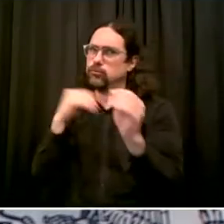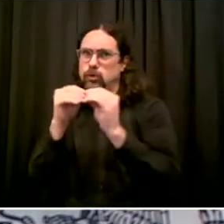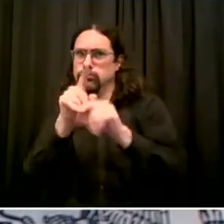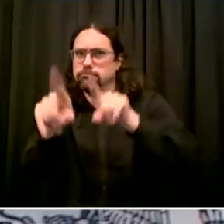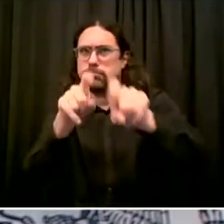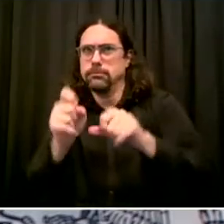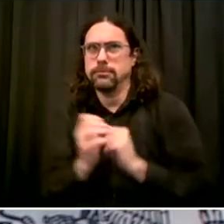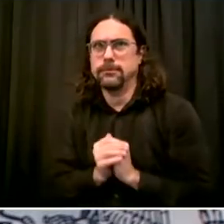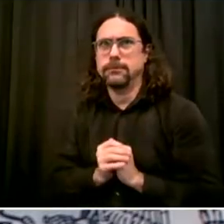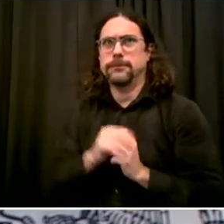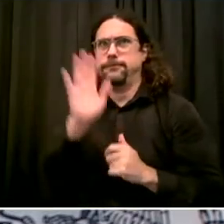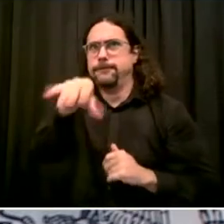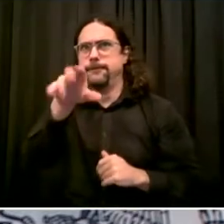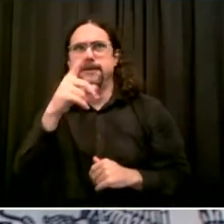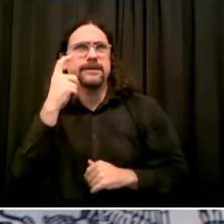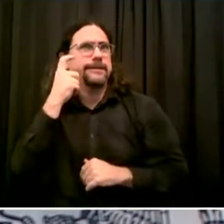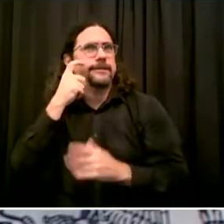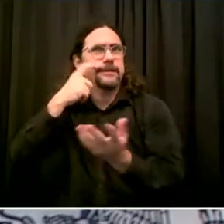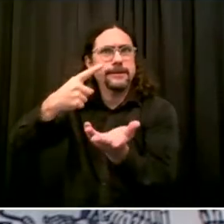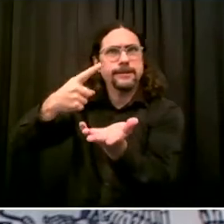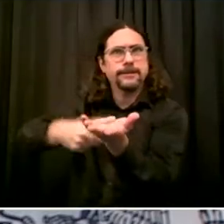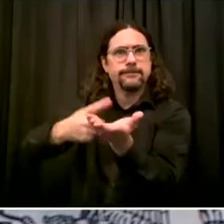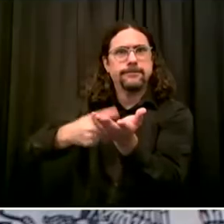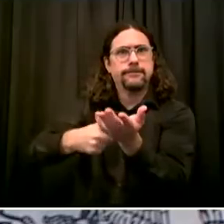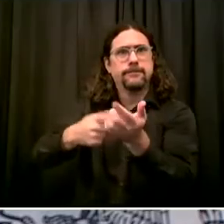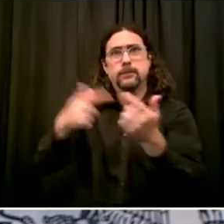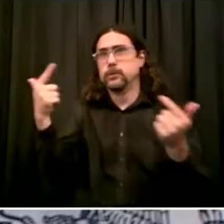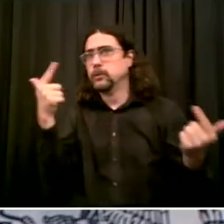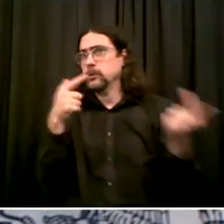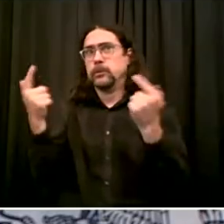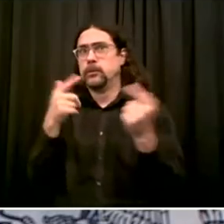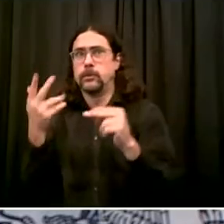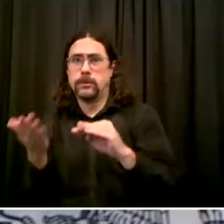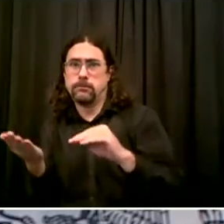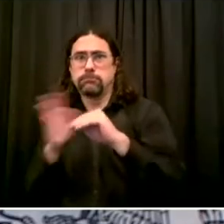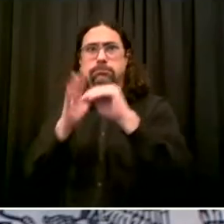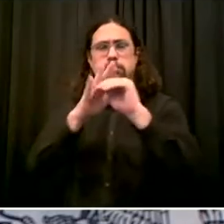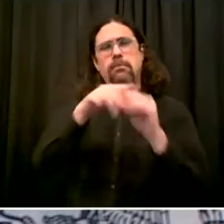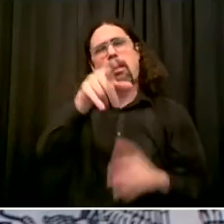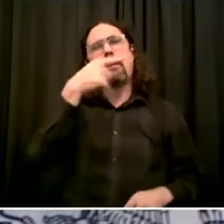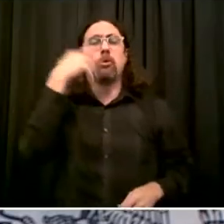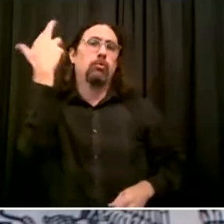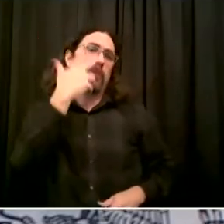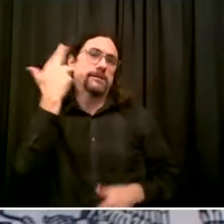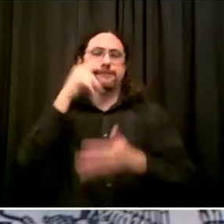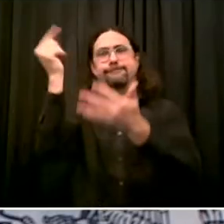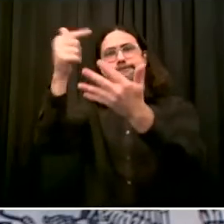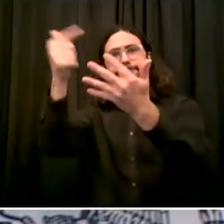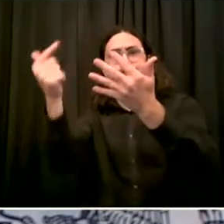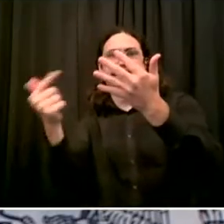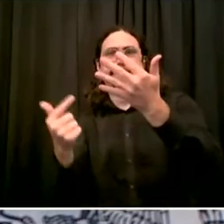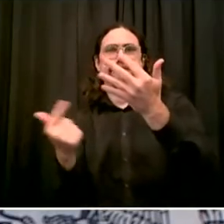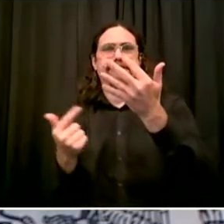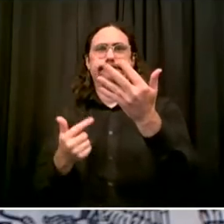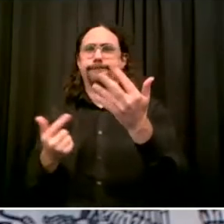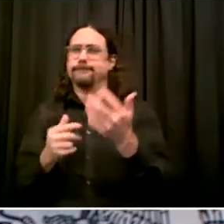ABOUT THE WAY THAT YOU HAVE BEEN TALKING ABUOT THE REASON FOR THE INCREASE